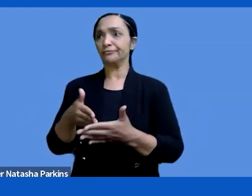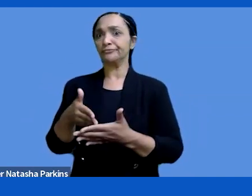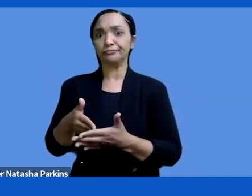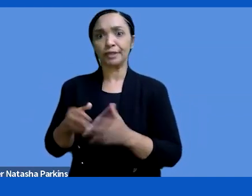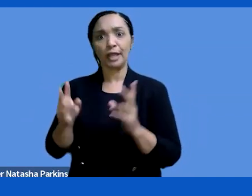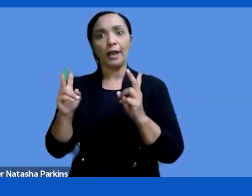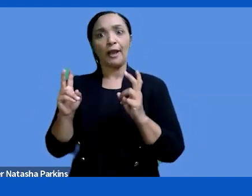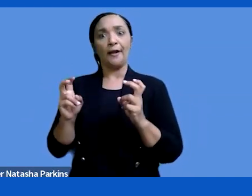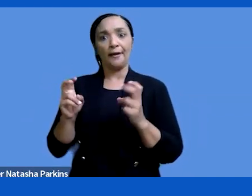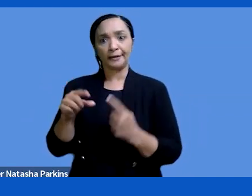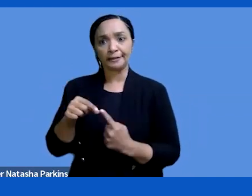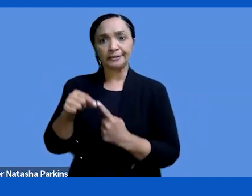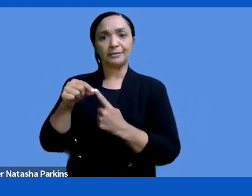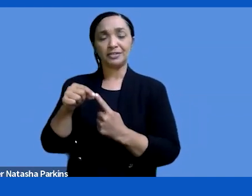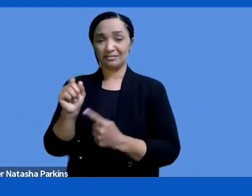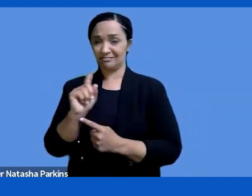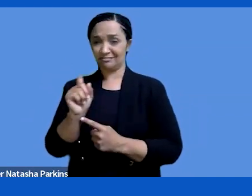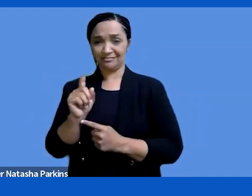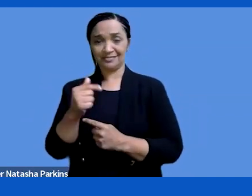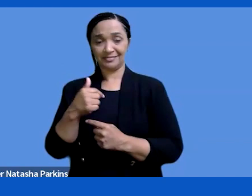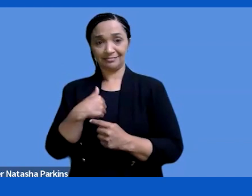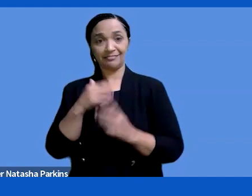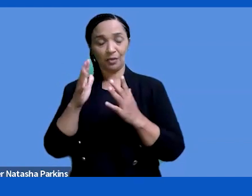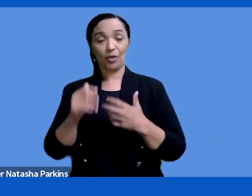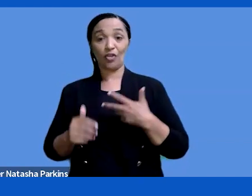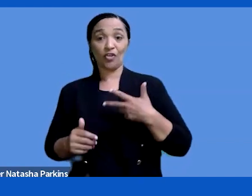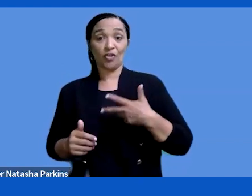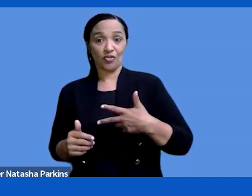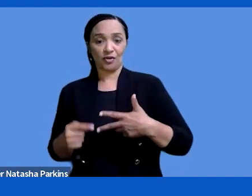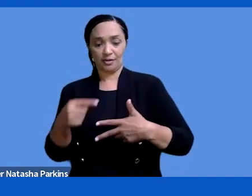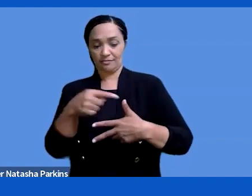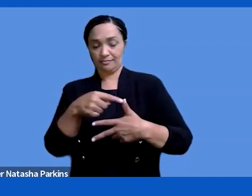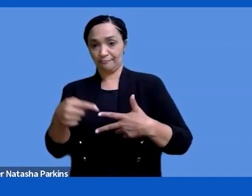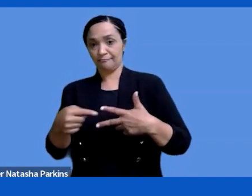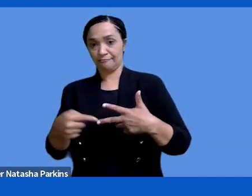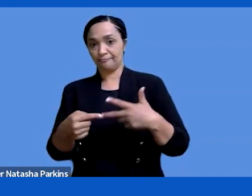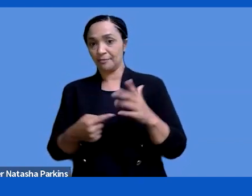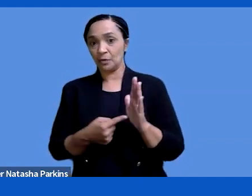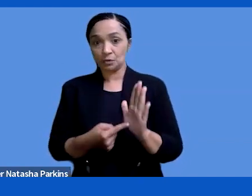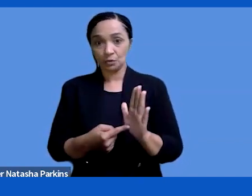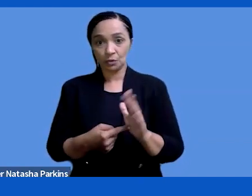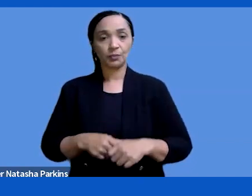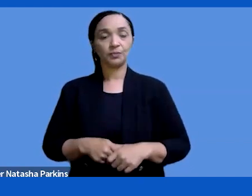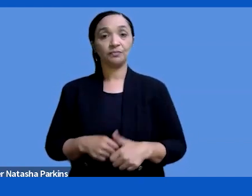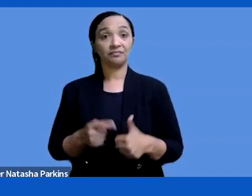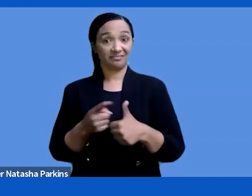you three examples of that recently happening. First, the Commission itself, though not formally